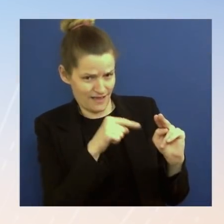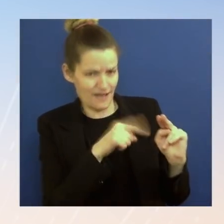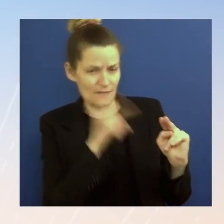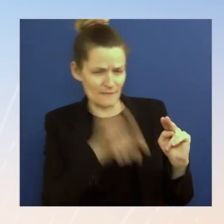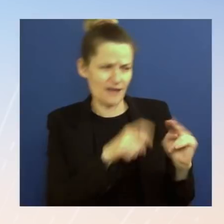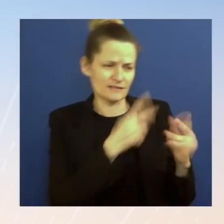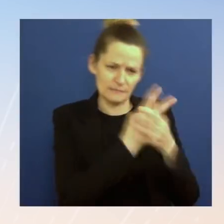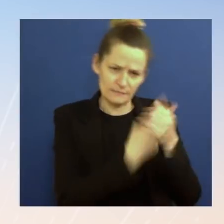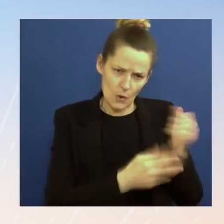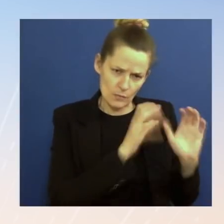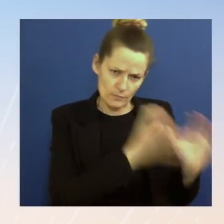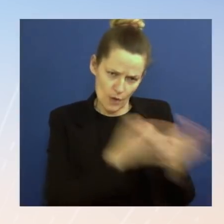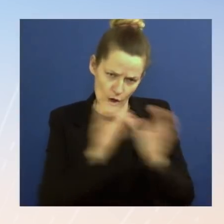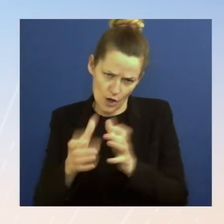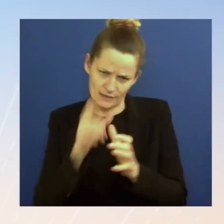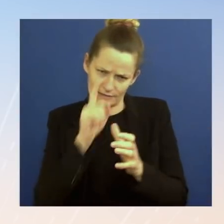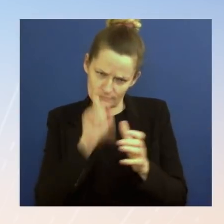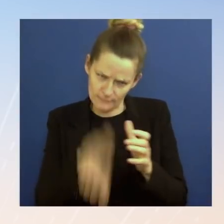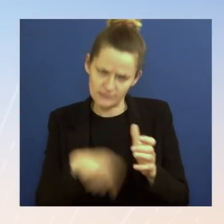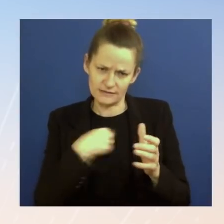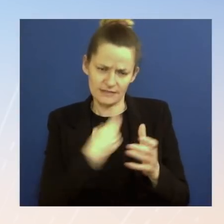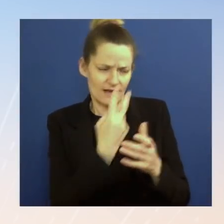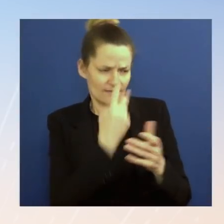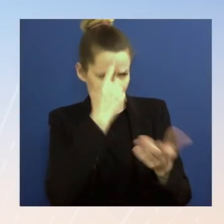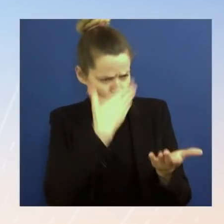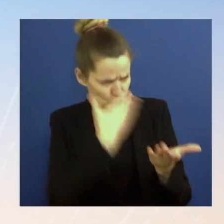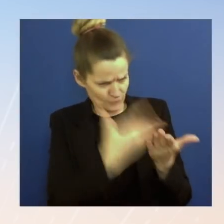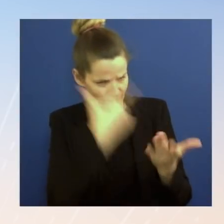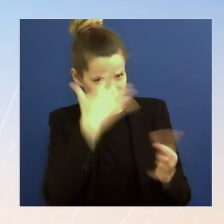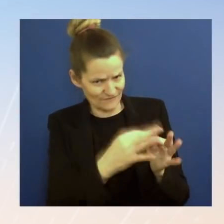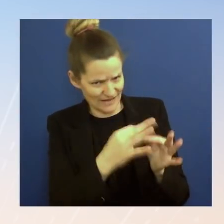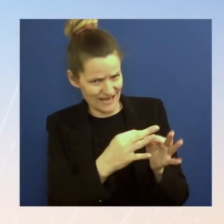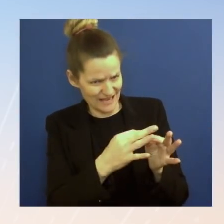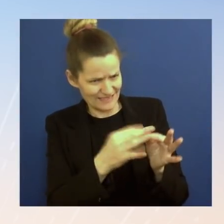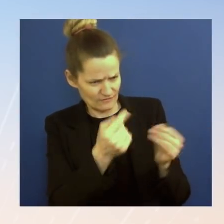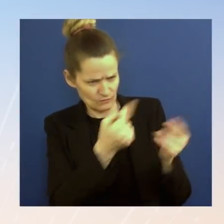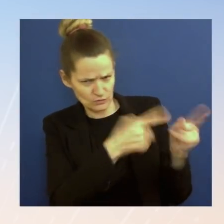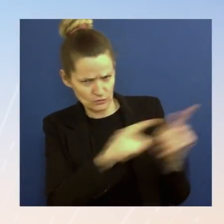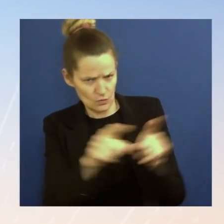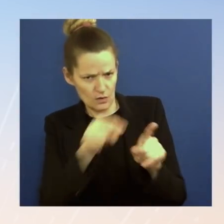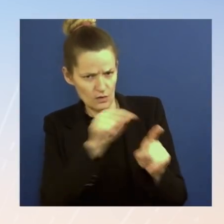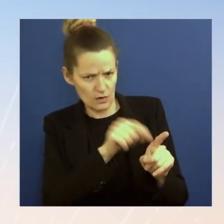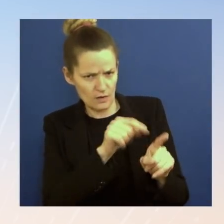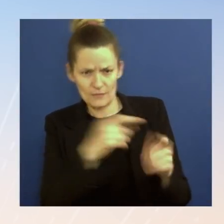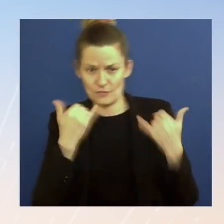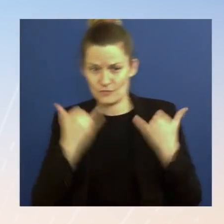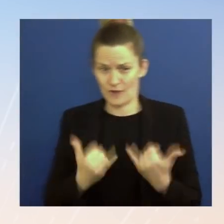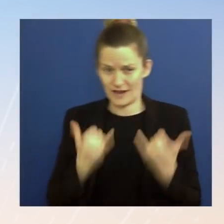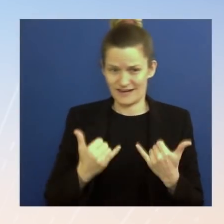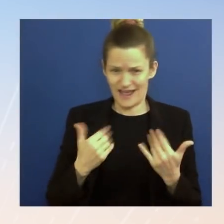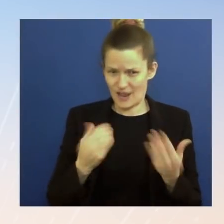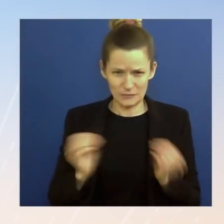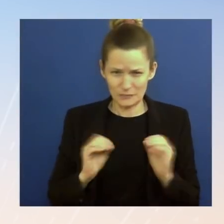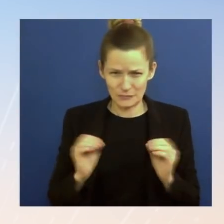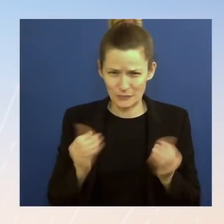And we're not seeing any evidence, at this point, that President Putin is doing anything to stop the onslaught or de-escalate.